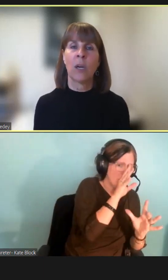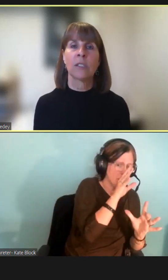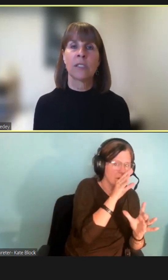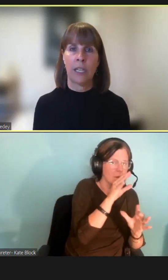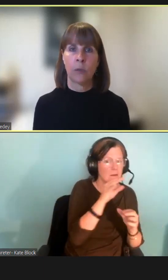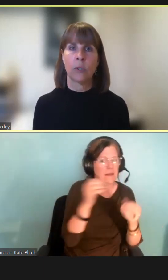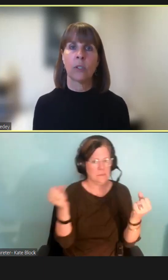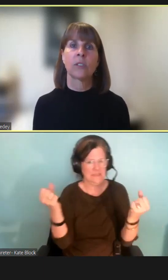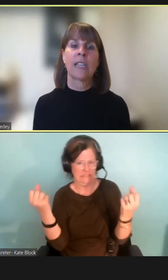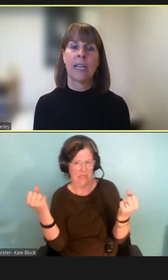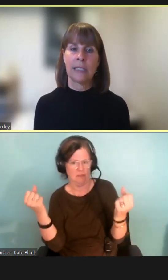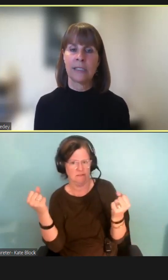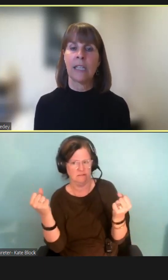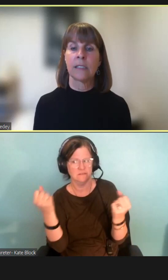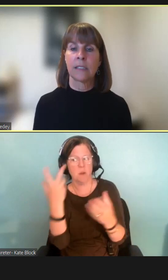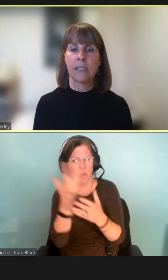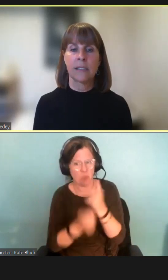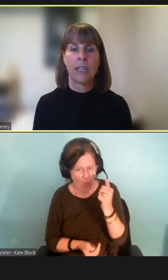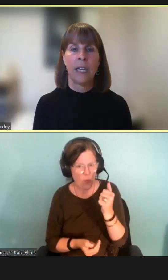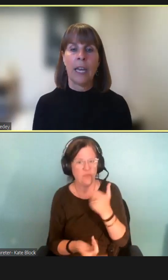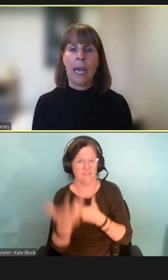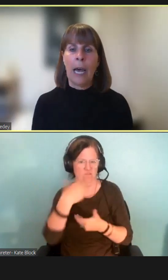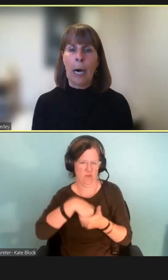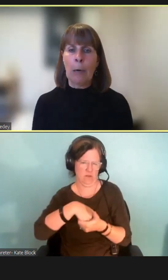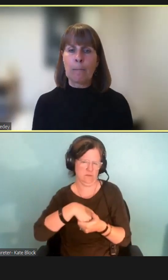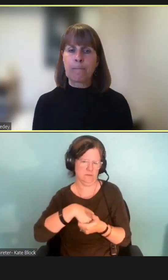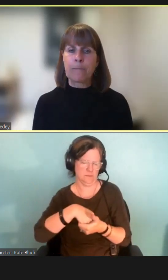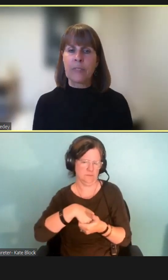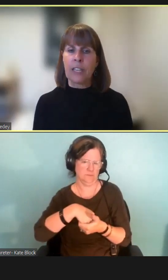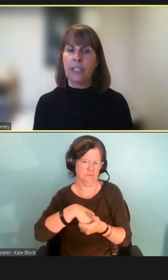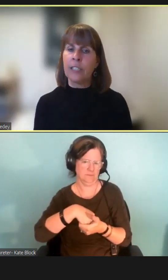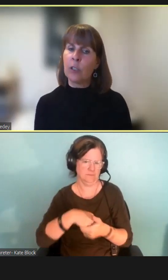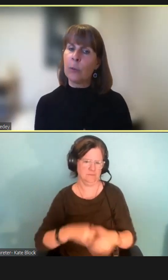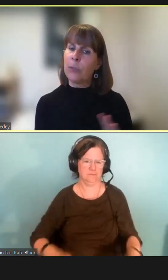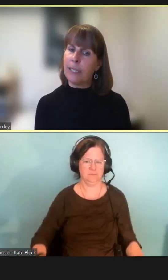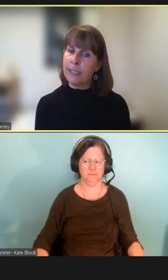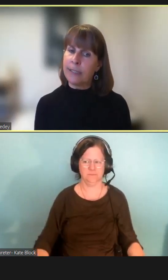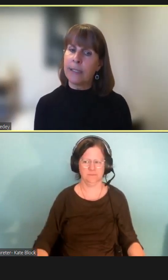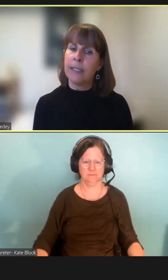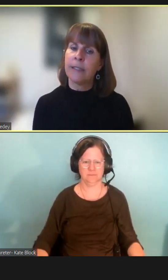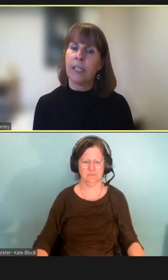signed words signed sentences um another piece that you want